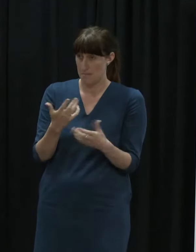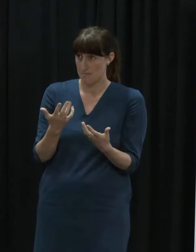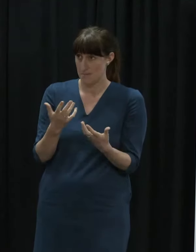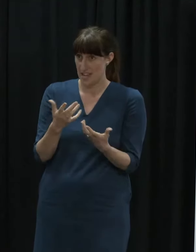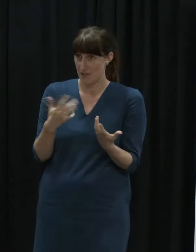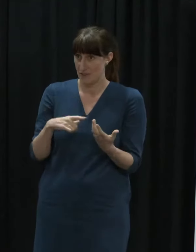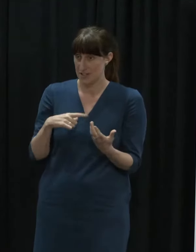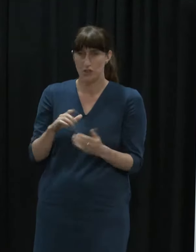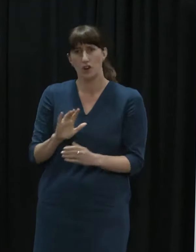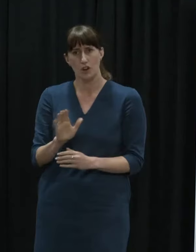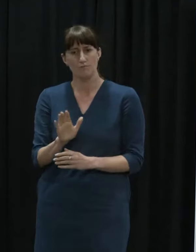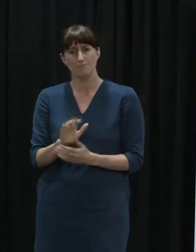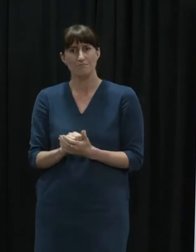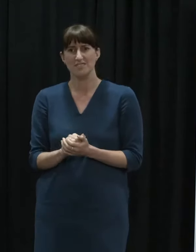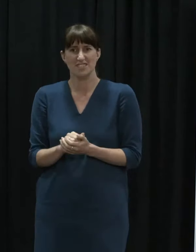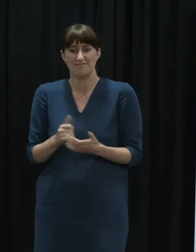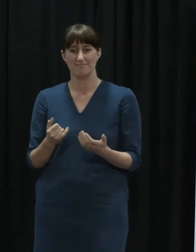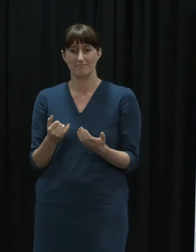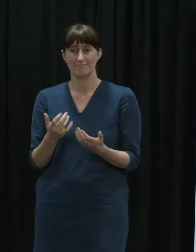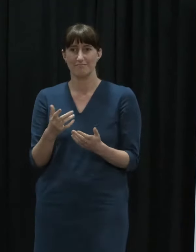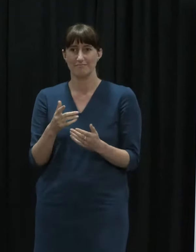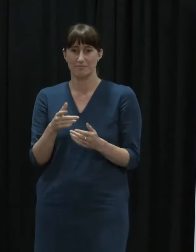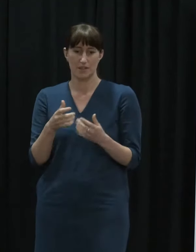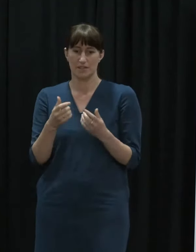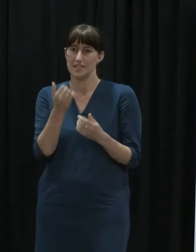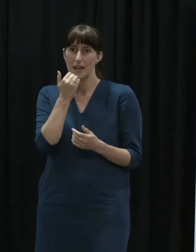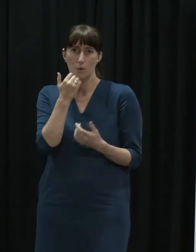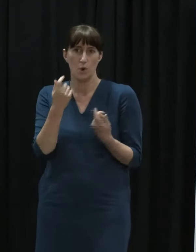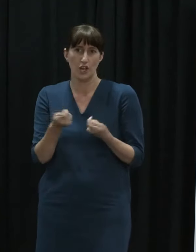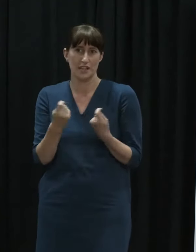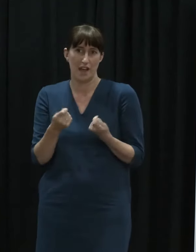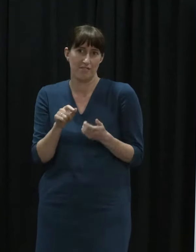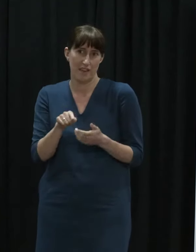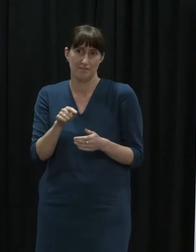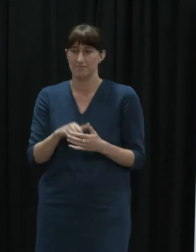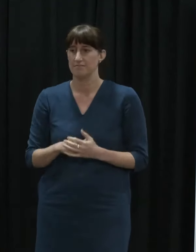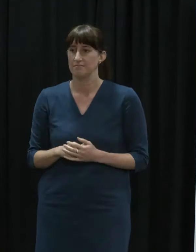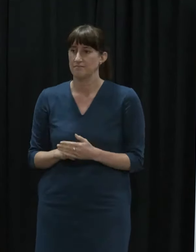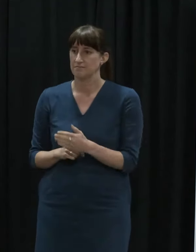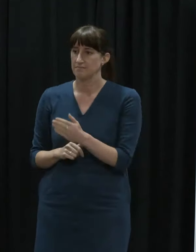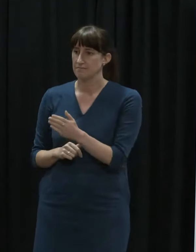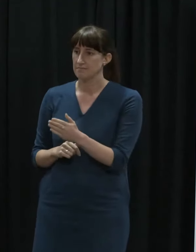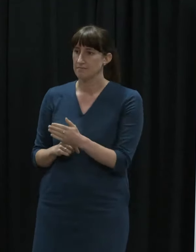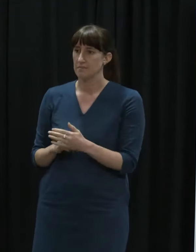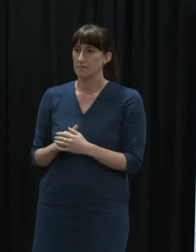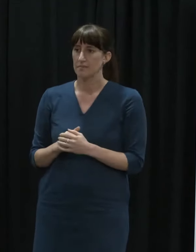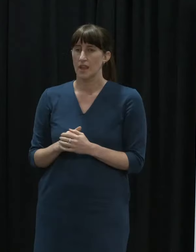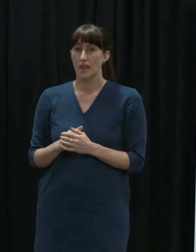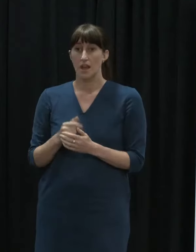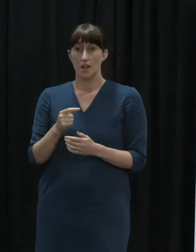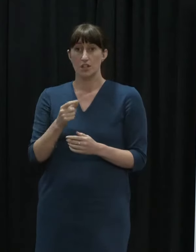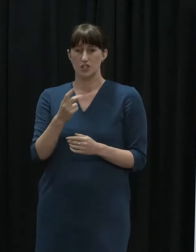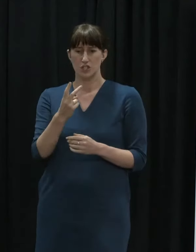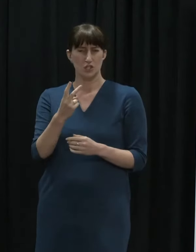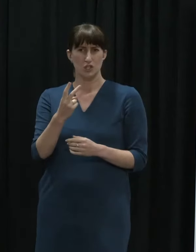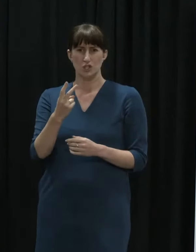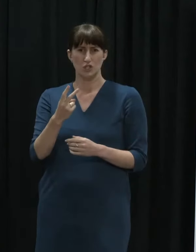This >> You can yourself that's